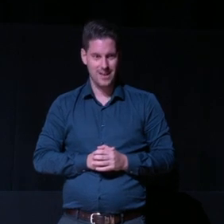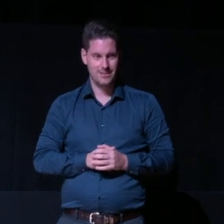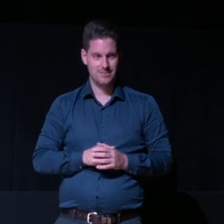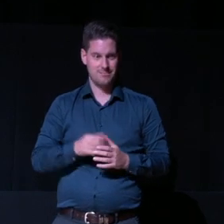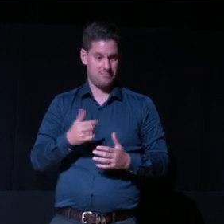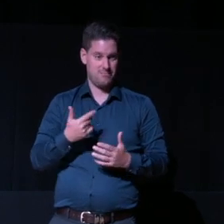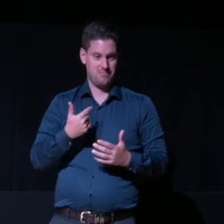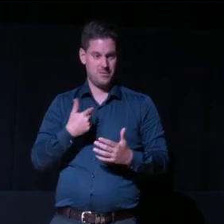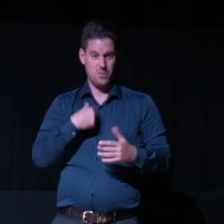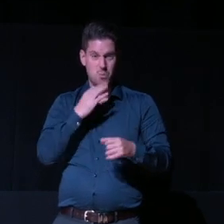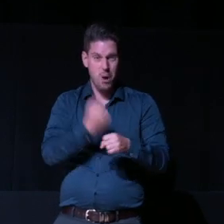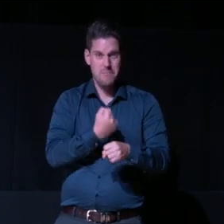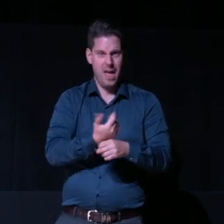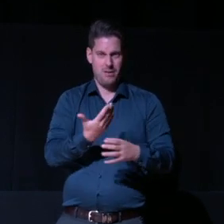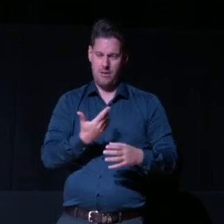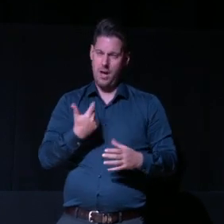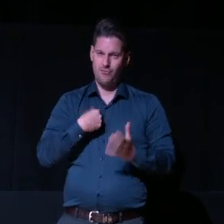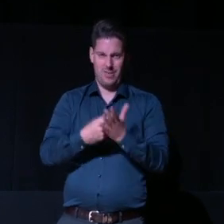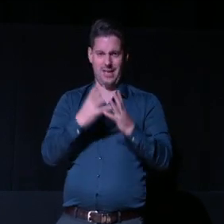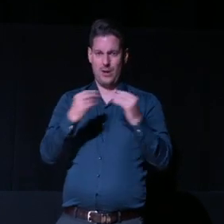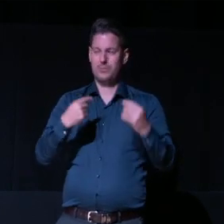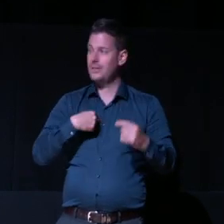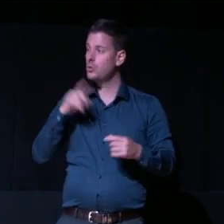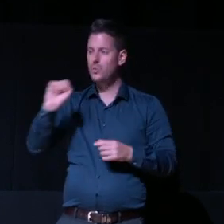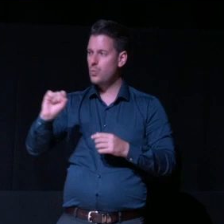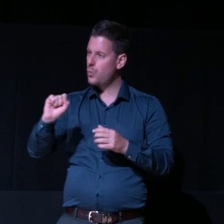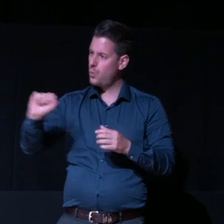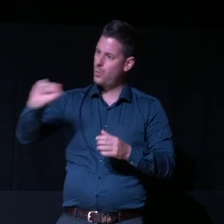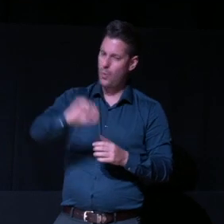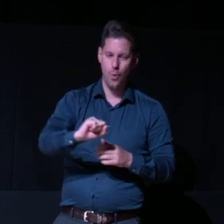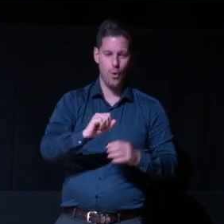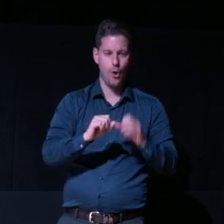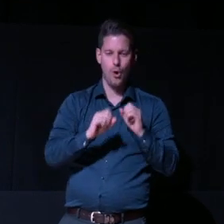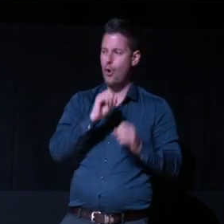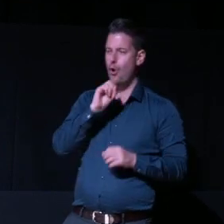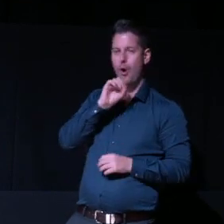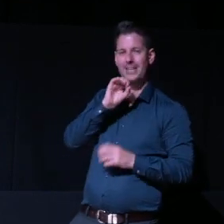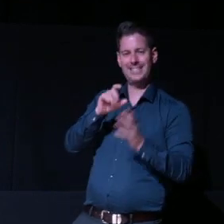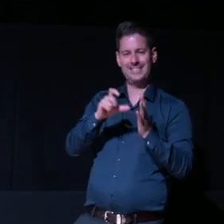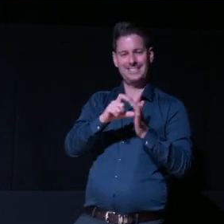your comic creation Dave, who you have performed many times in the past,